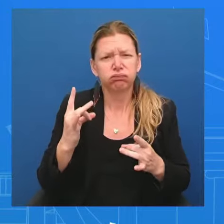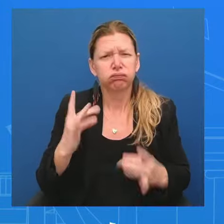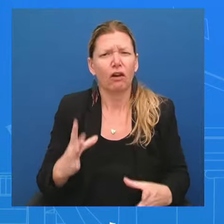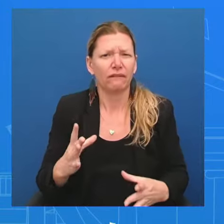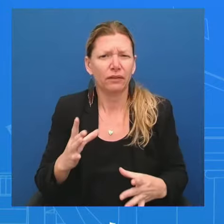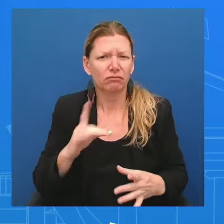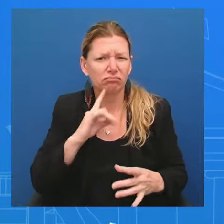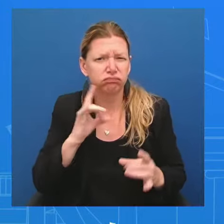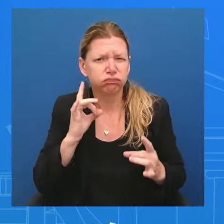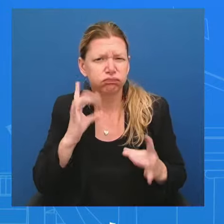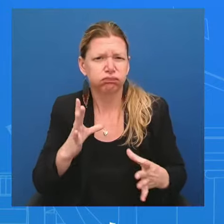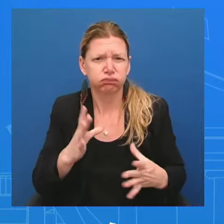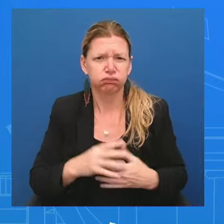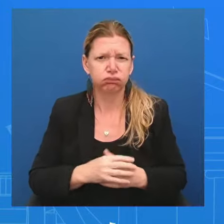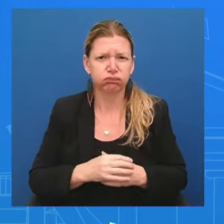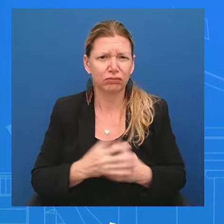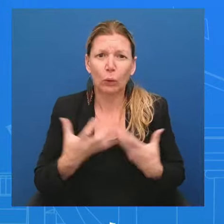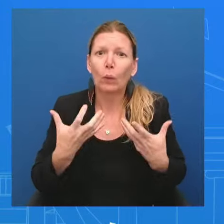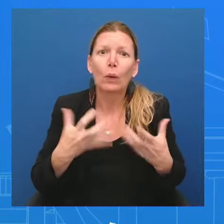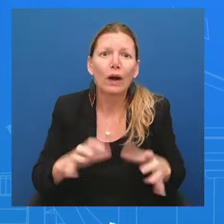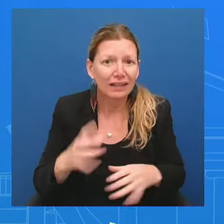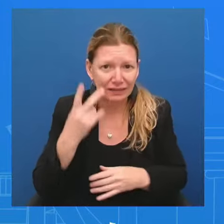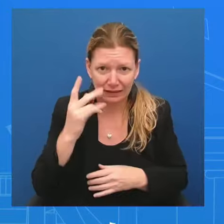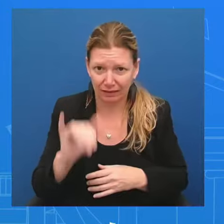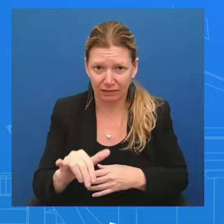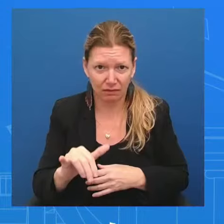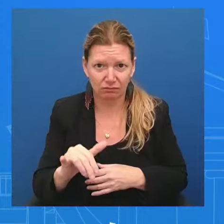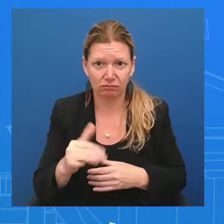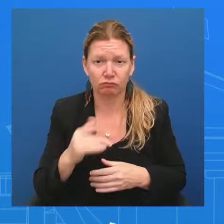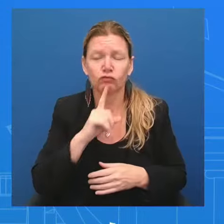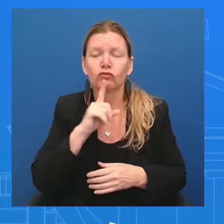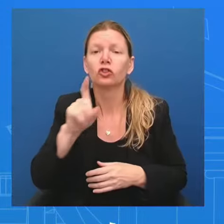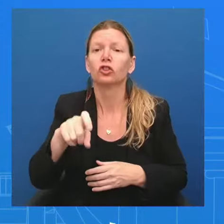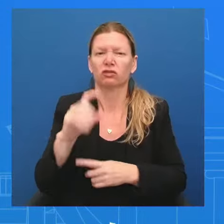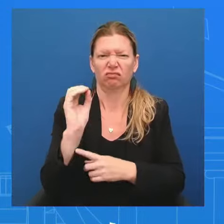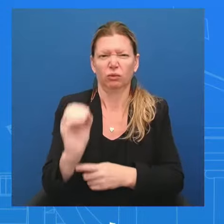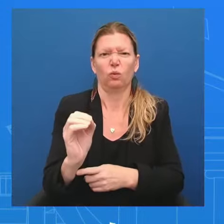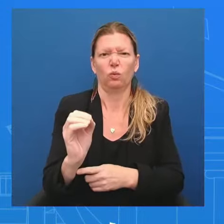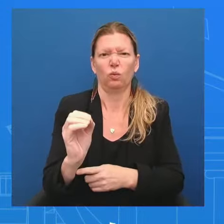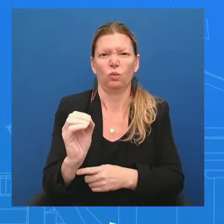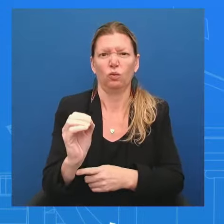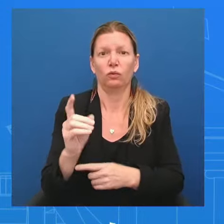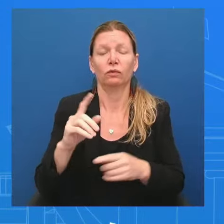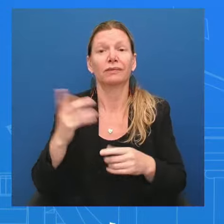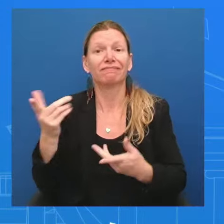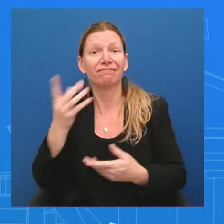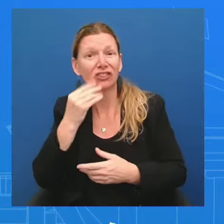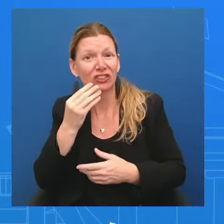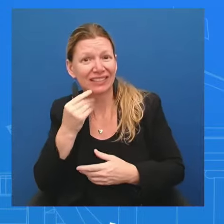The Israelis have said this was a tragic mistake. They're going to investigate that. We're going to let them do that. But we've also said,